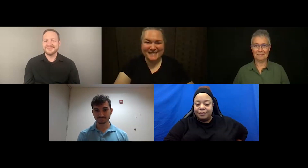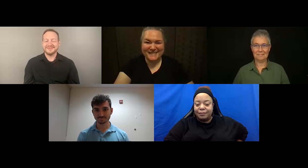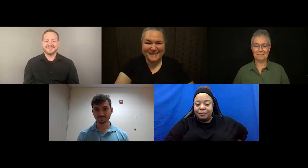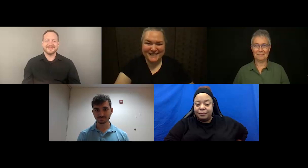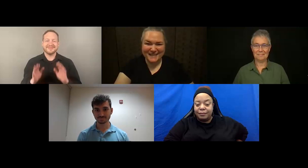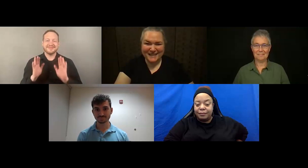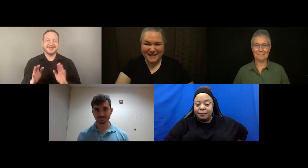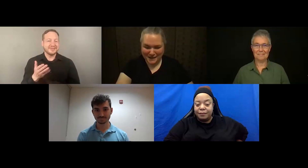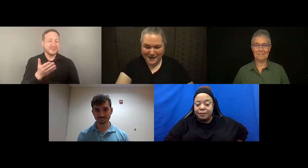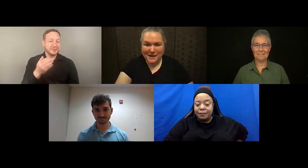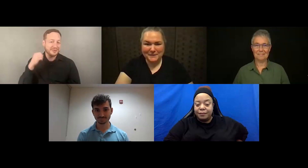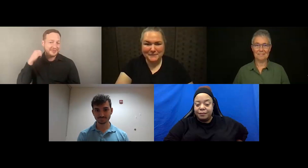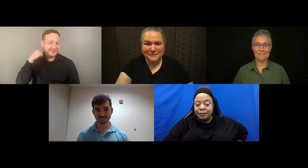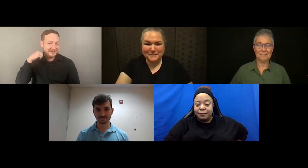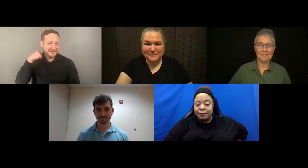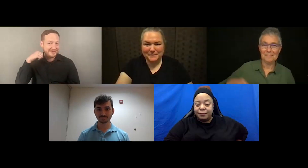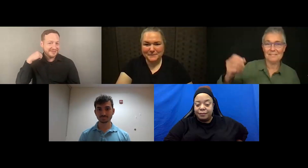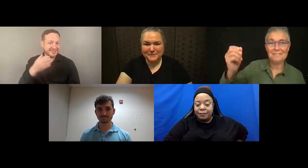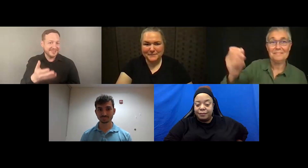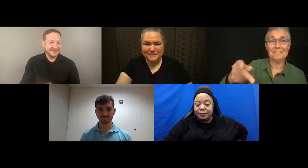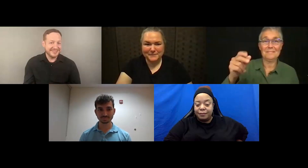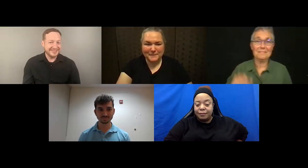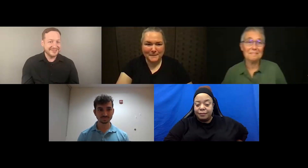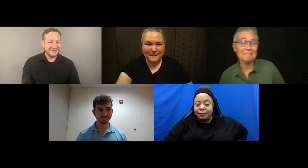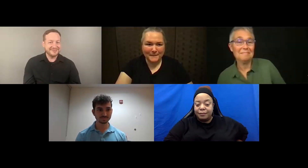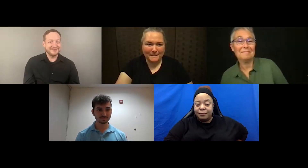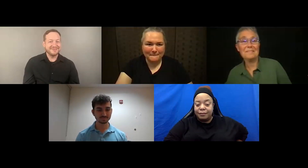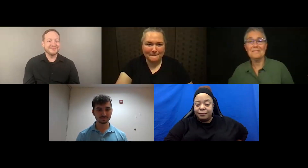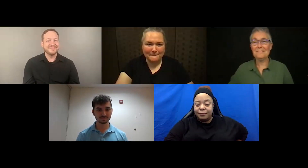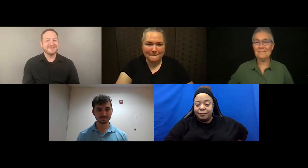Tim: Steph, do you want to introduce yourself?